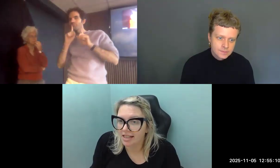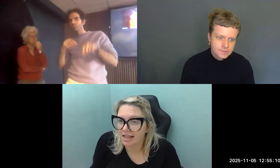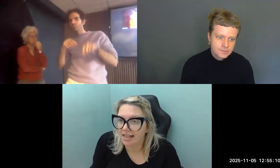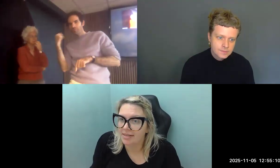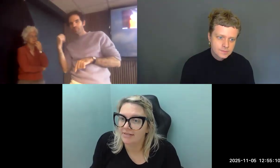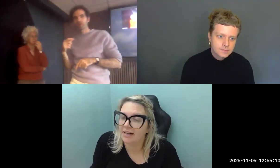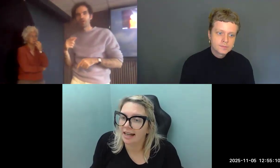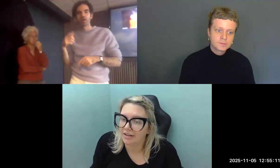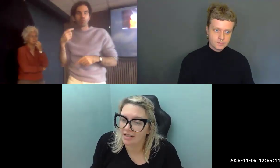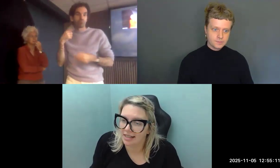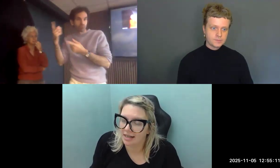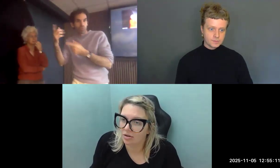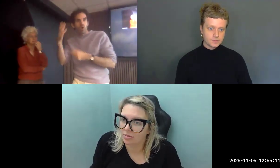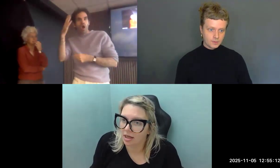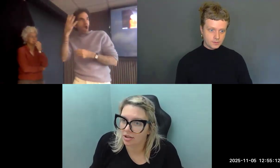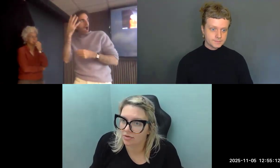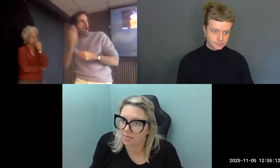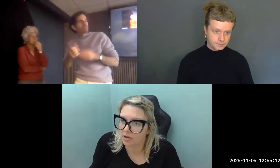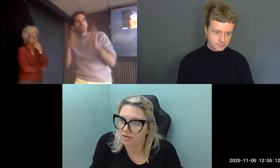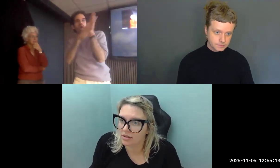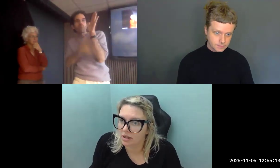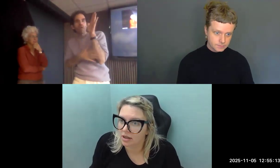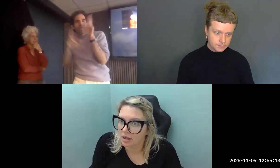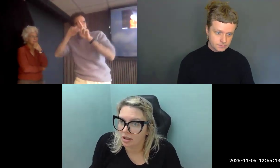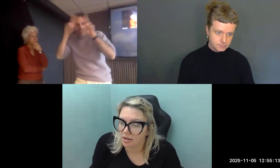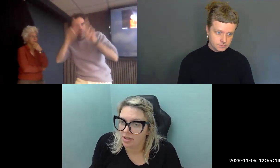I just like a little bit of clarity on Marta's response.